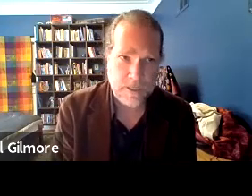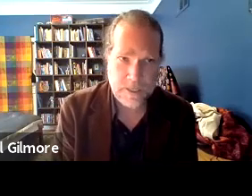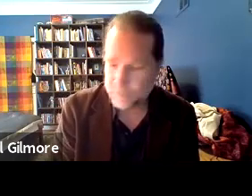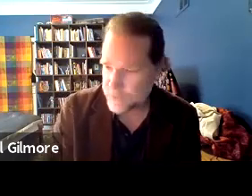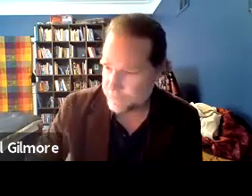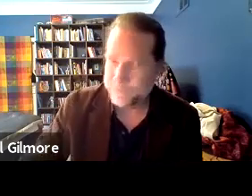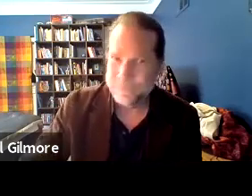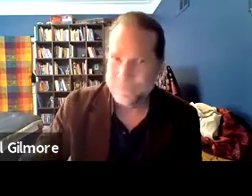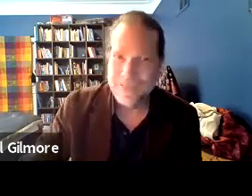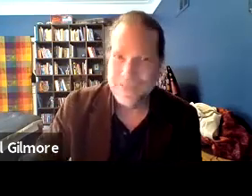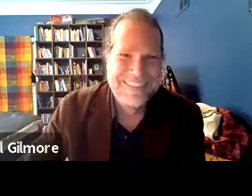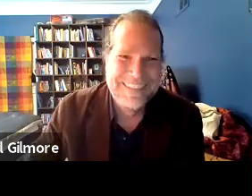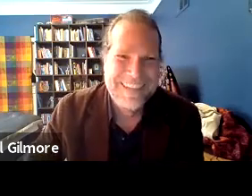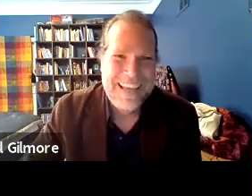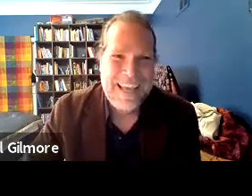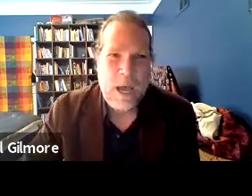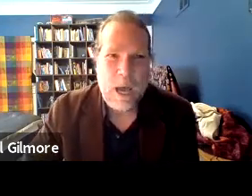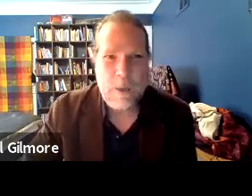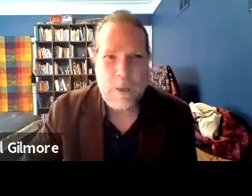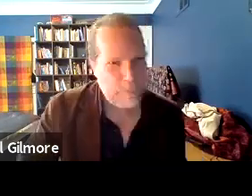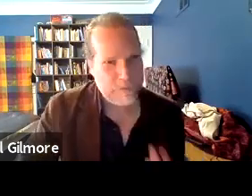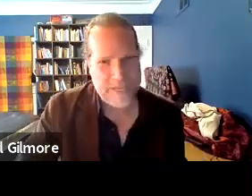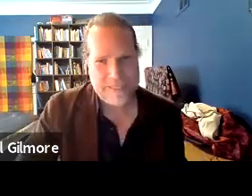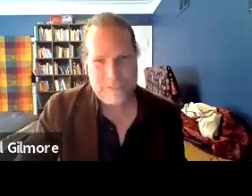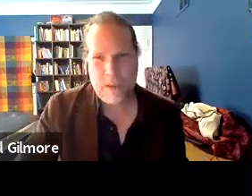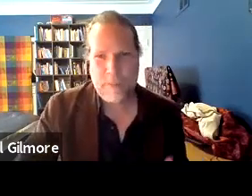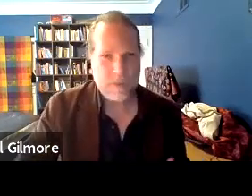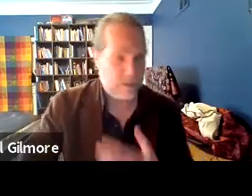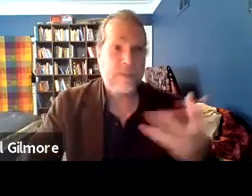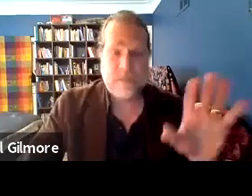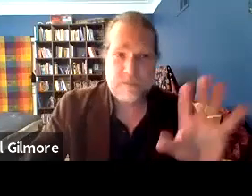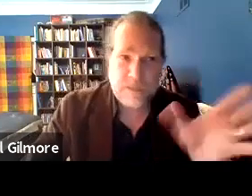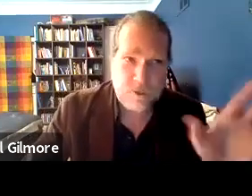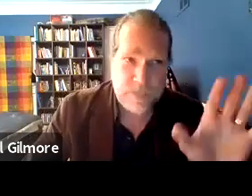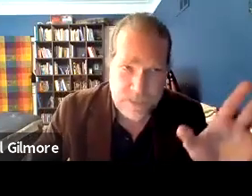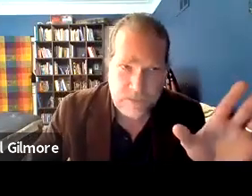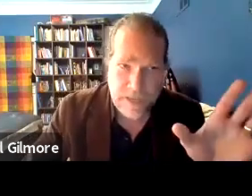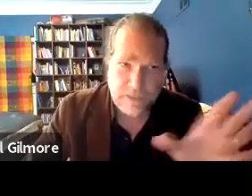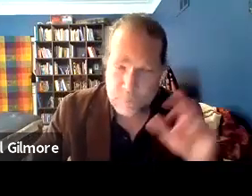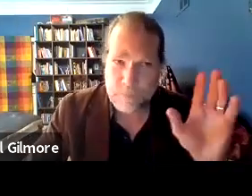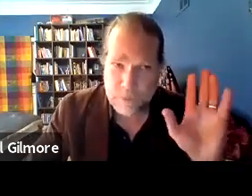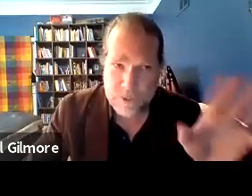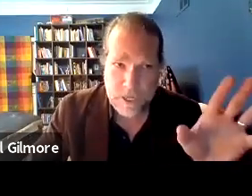john adams. But people forget, and that's, that's true, he did that he put people in